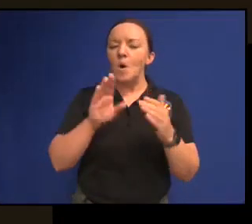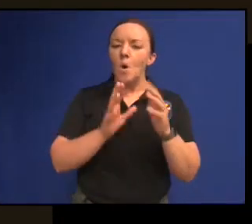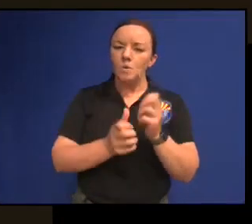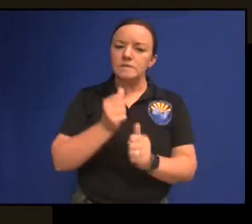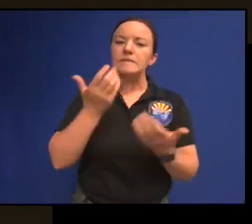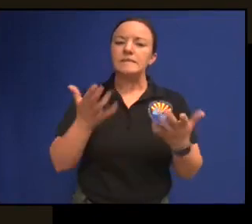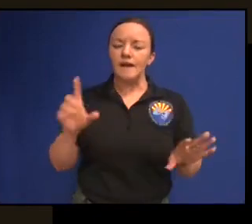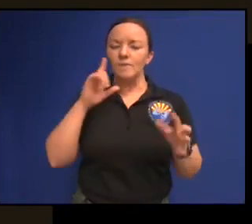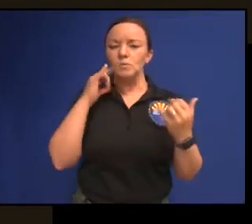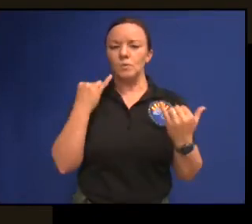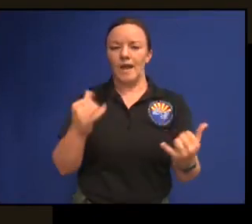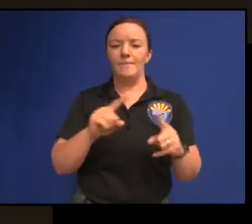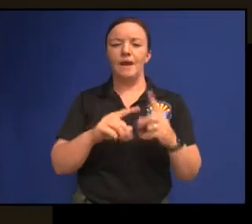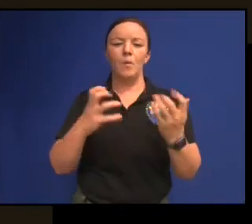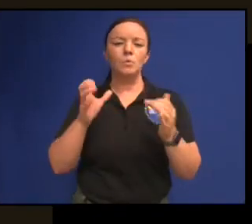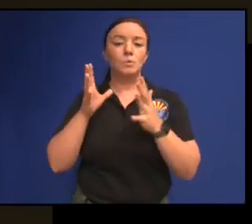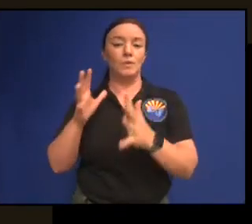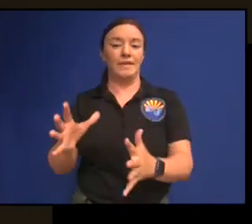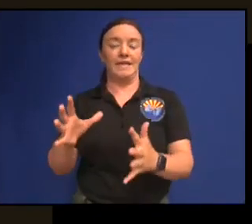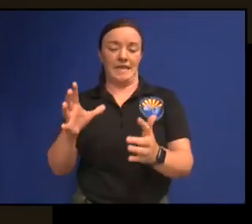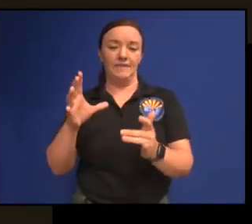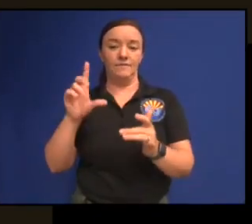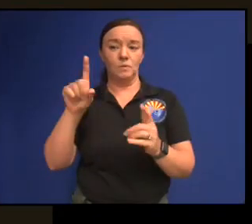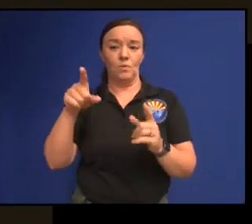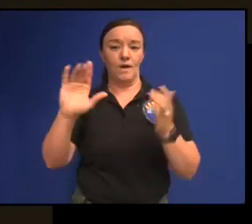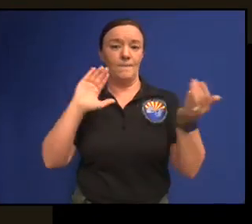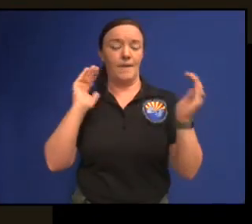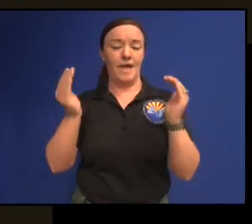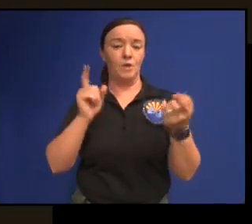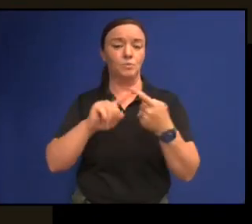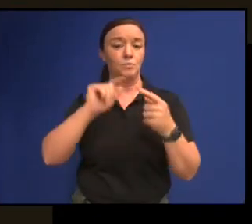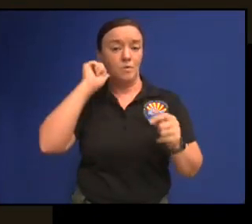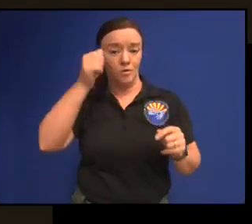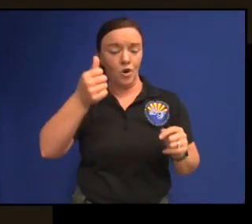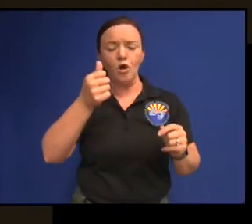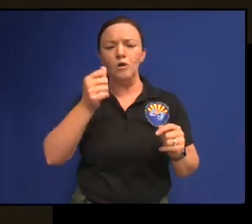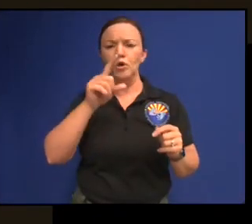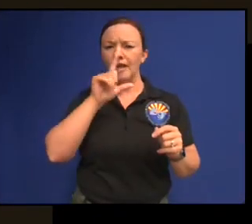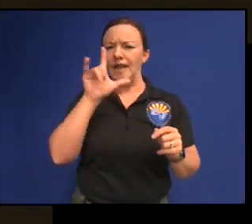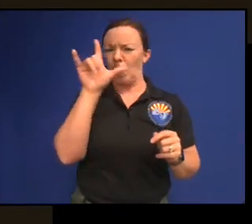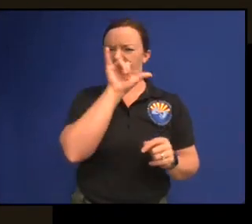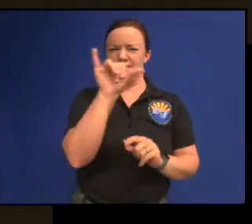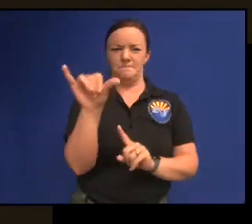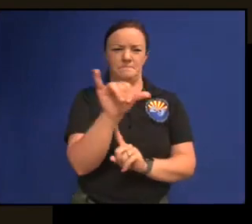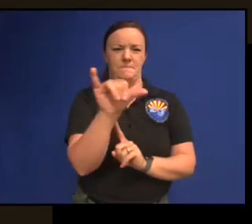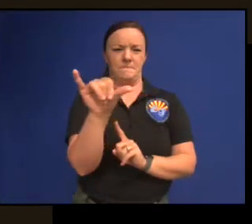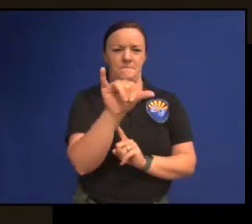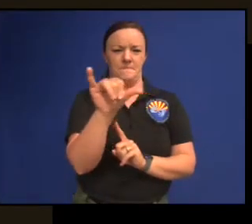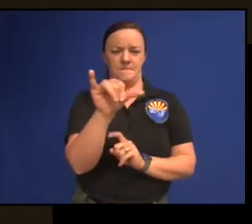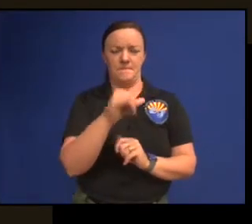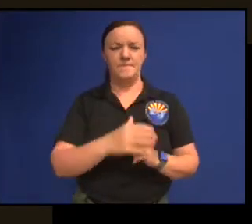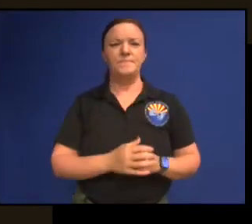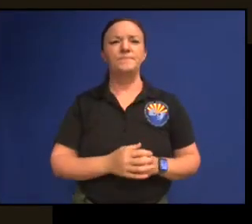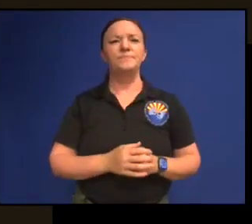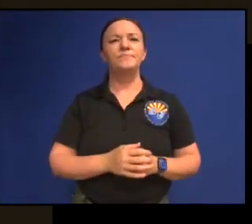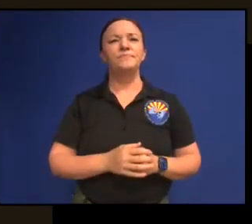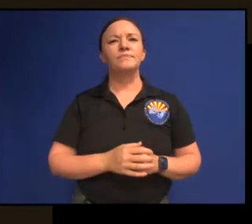BASICALLY, THEY DON'T LOOK A LOT DIFFERENT. WE HAVE THE FRONT TO OUR WEST NOW, KIND OF STALLED. IT WILL BE THERE AGAIN TOMORROW.